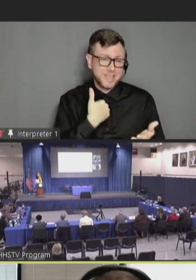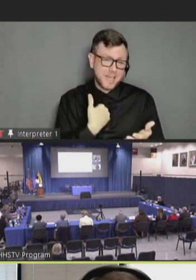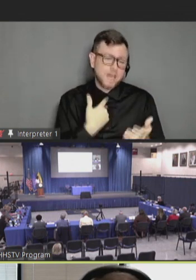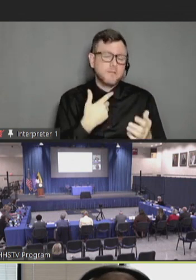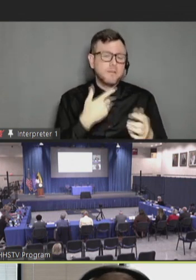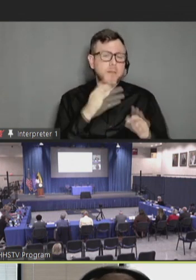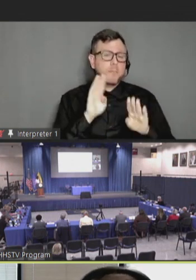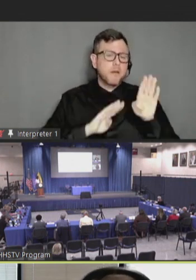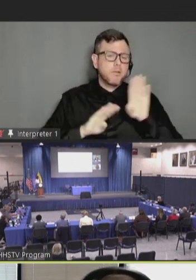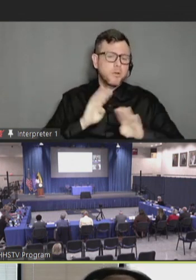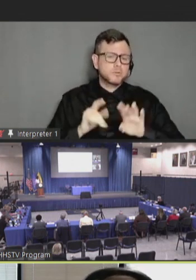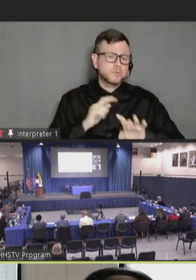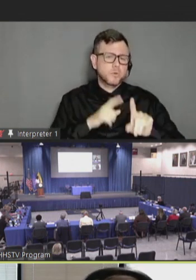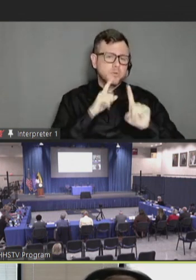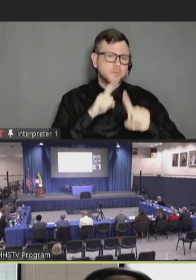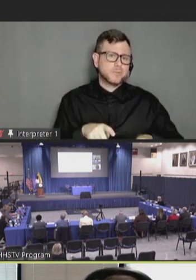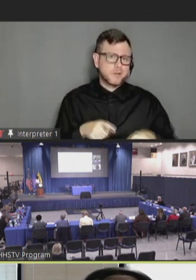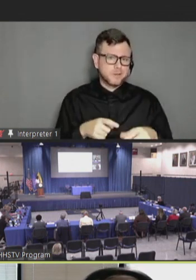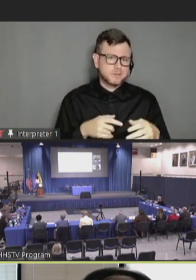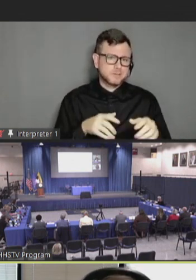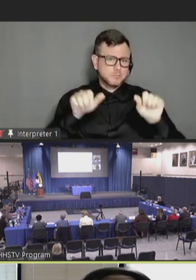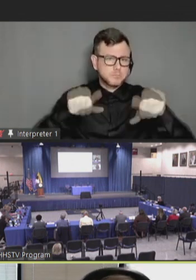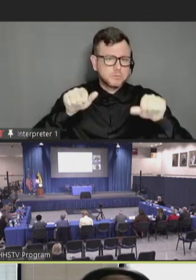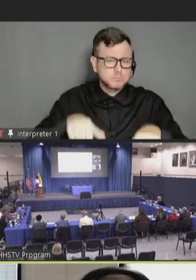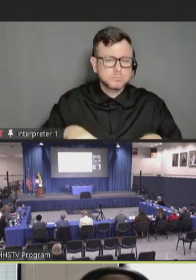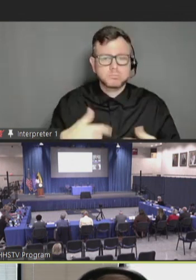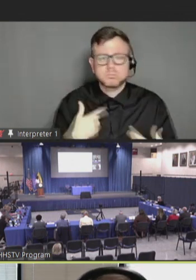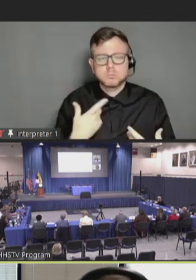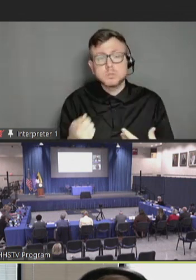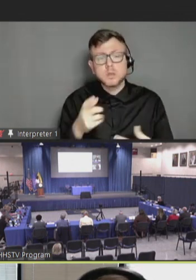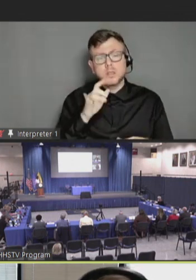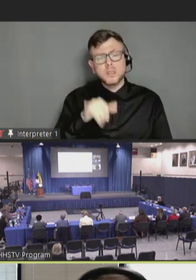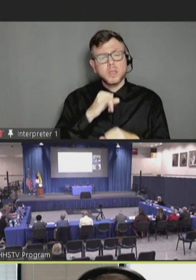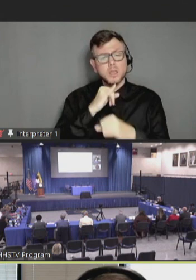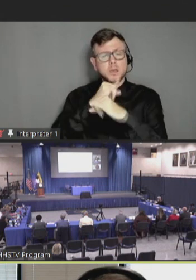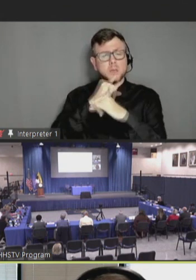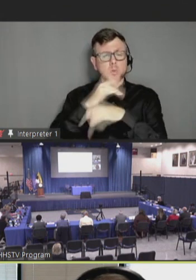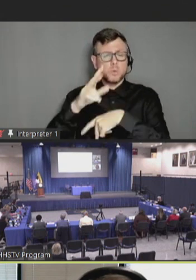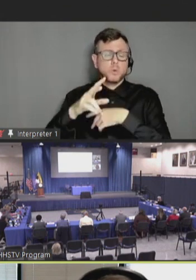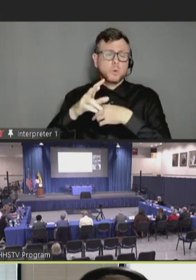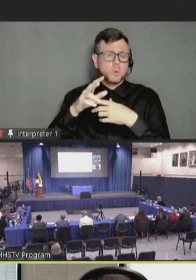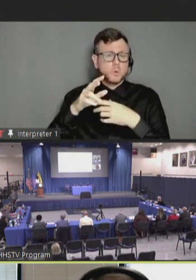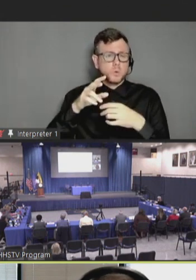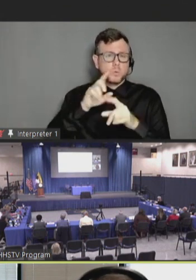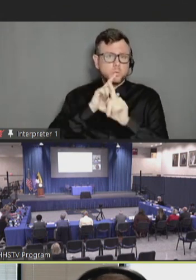Again, the, the sort of immunologic differences between mice and humans were sufficient enough